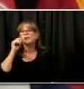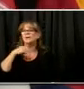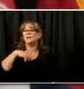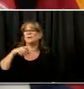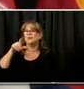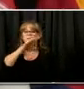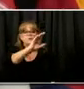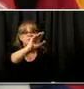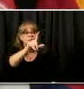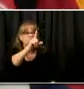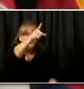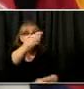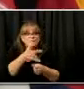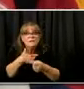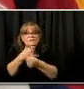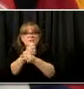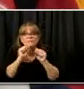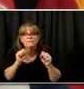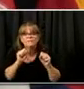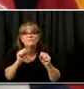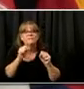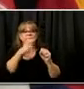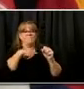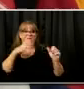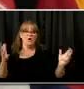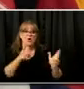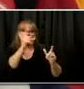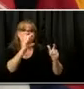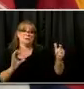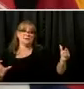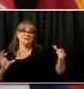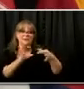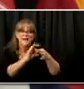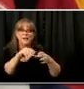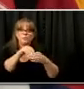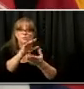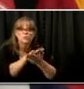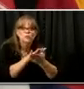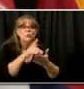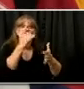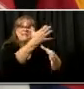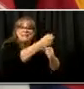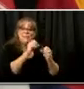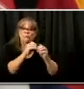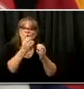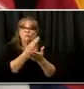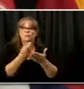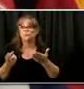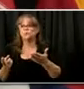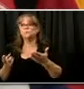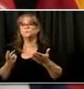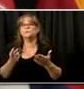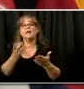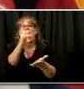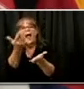to school and to resources. But, as Commissioner Anthes was saying, this isn’t just about Count Day but it’s about we need-, kids need to be in school.